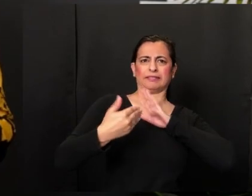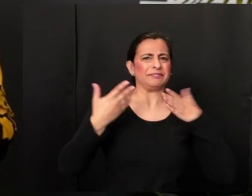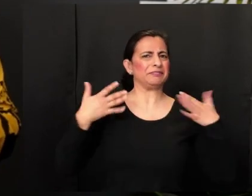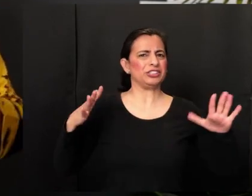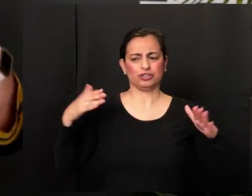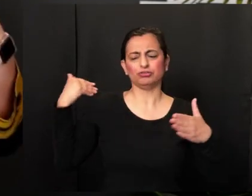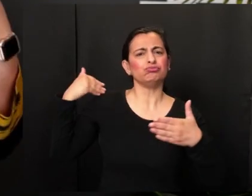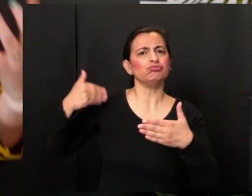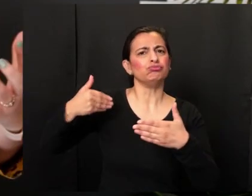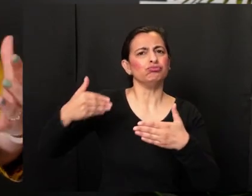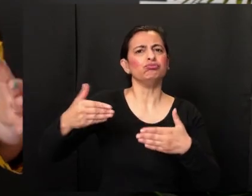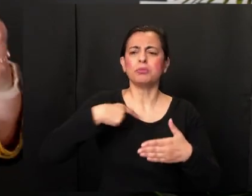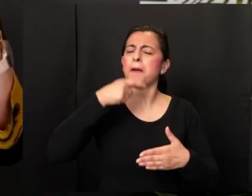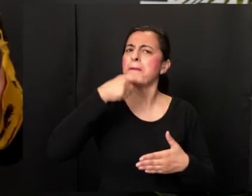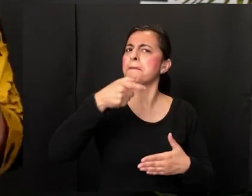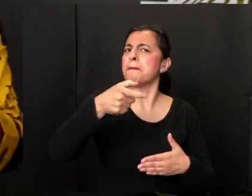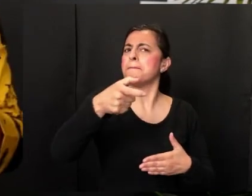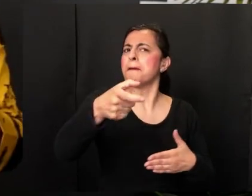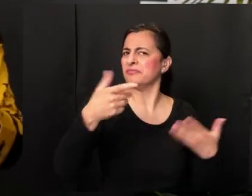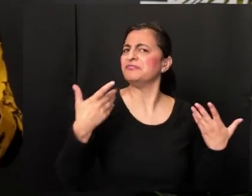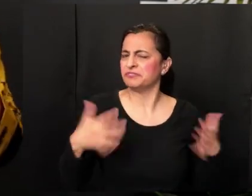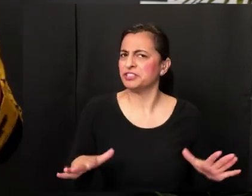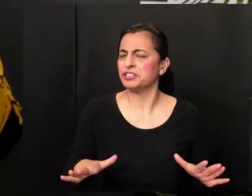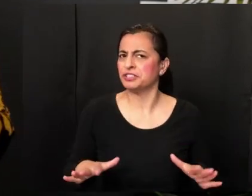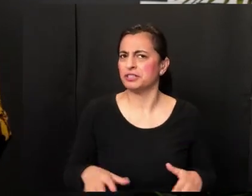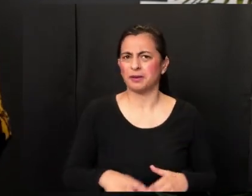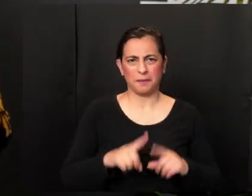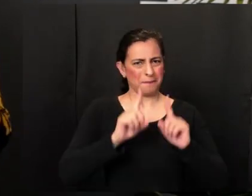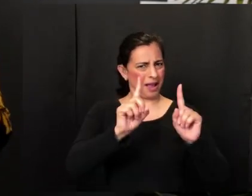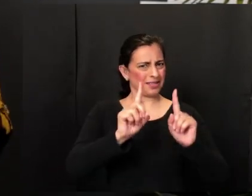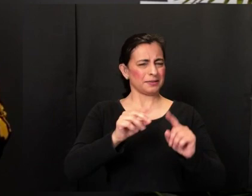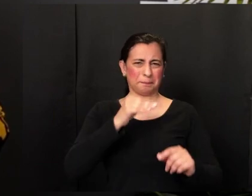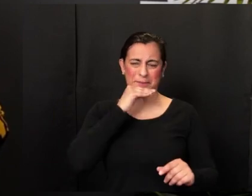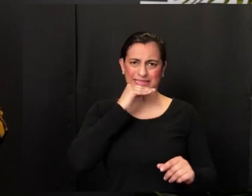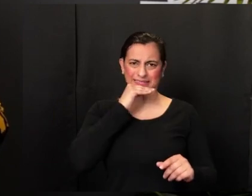Having a disability or impairment is a medical diagnosis,